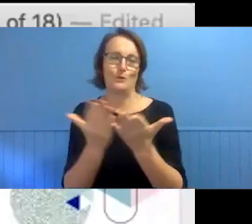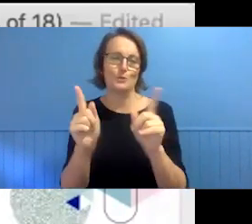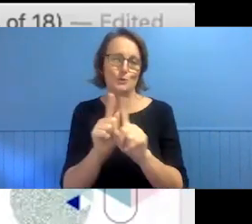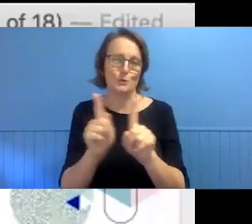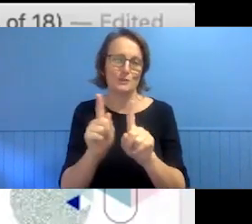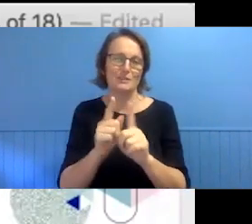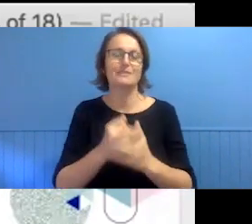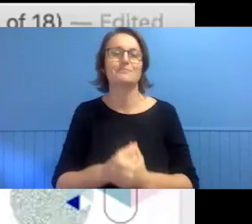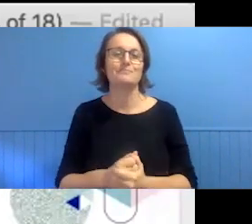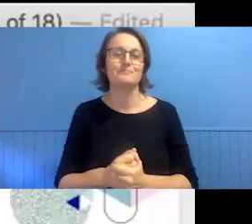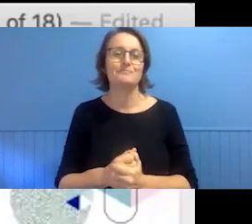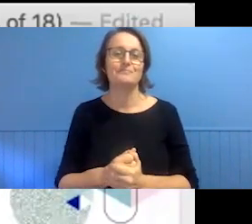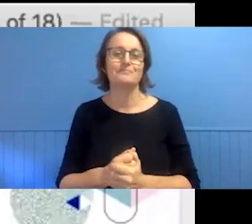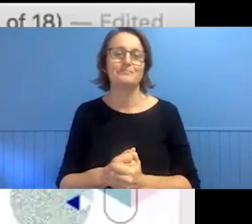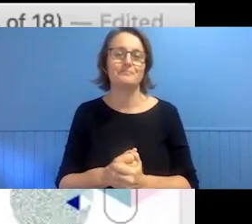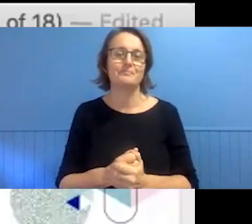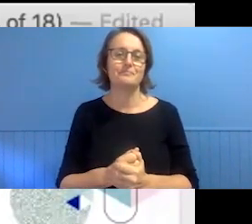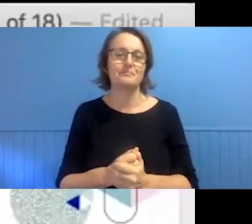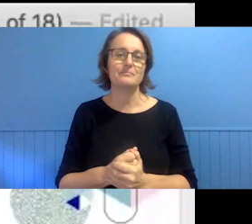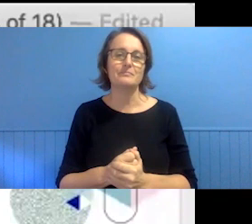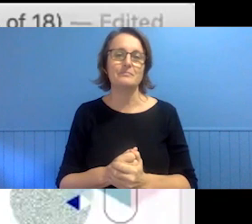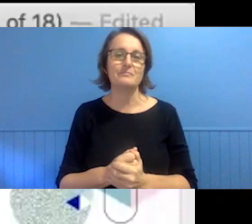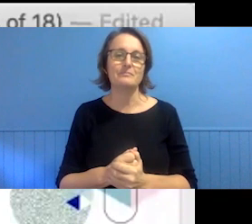digital projects in our sector, in my experience, can fall short of